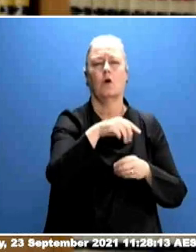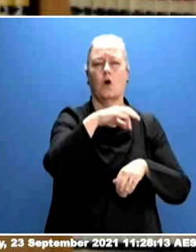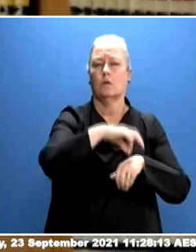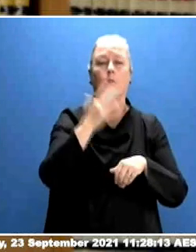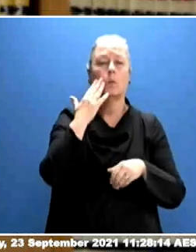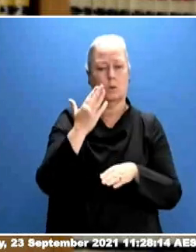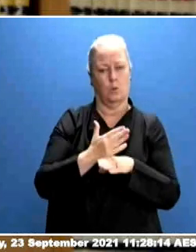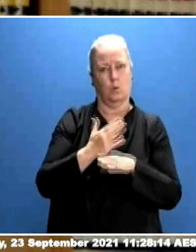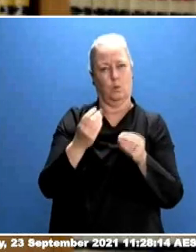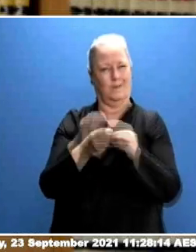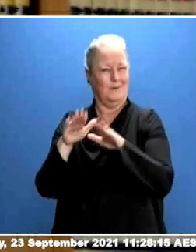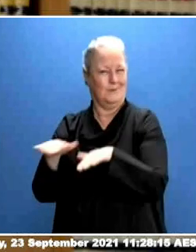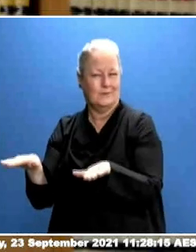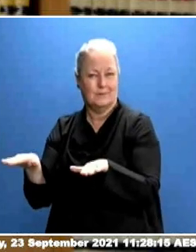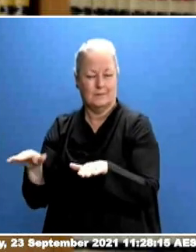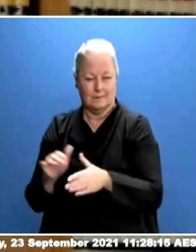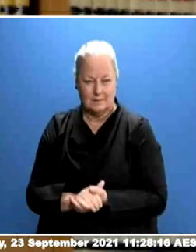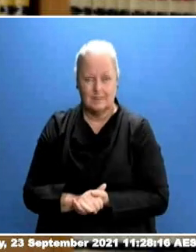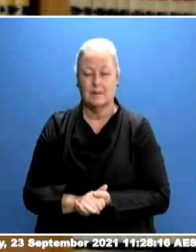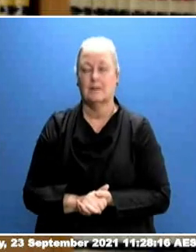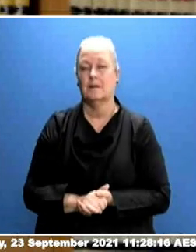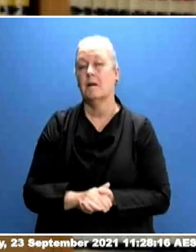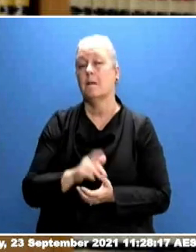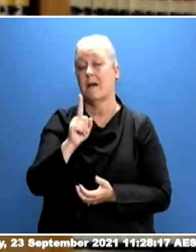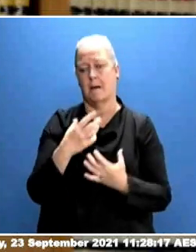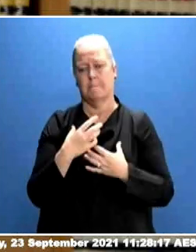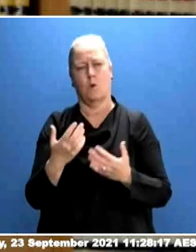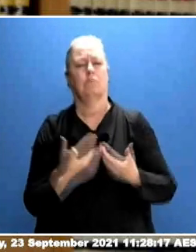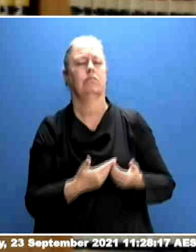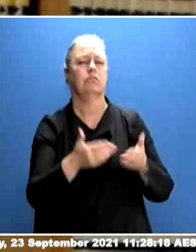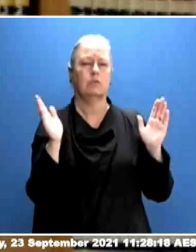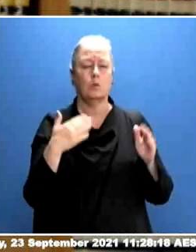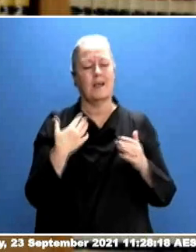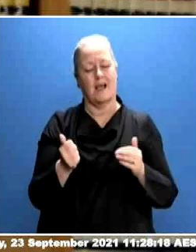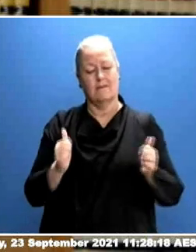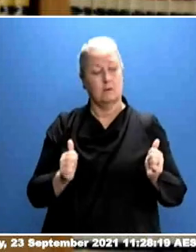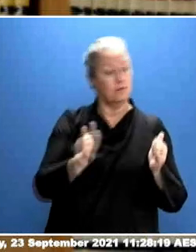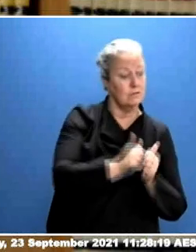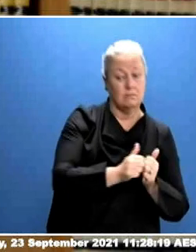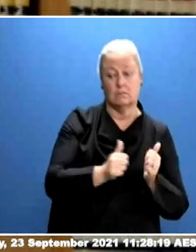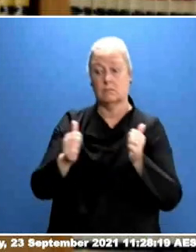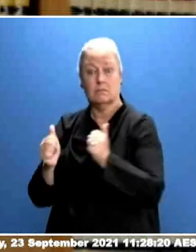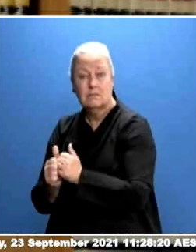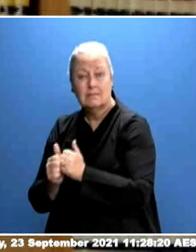In a broader level, there are also bilateral agreements and trilateral agreements that are being explored